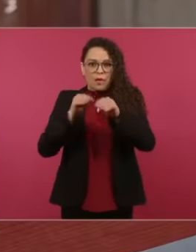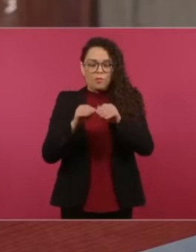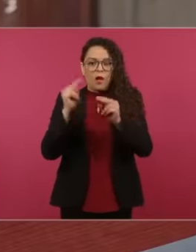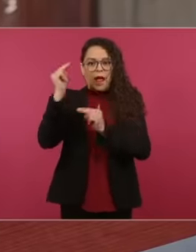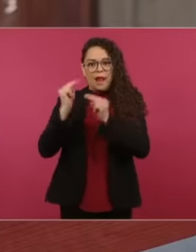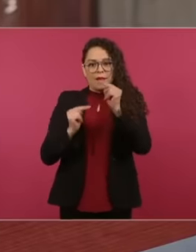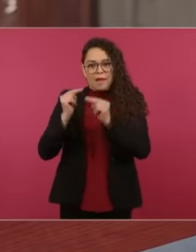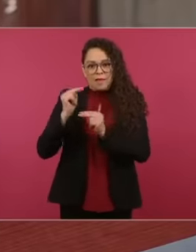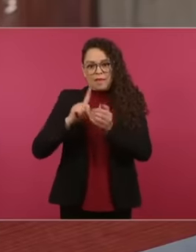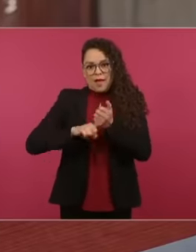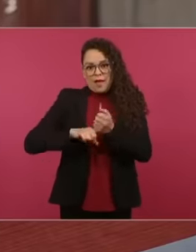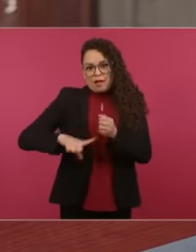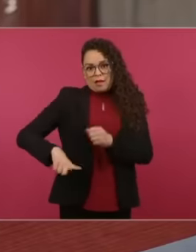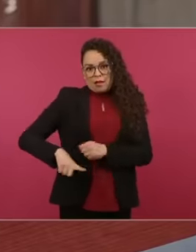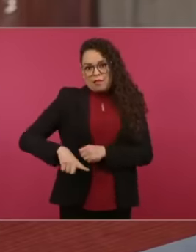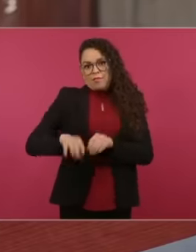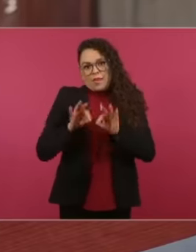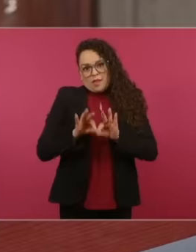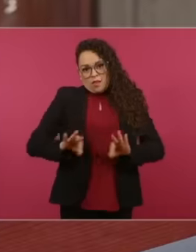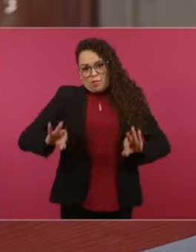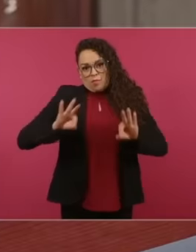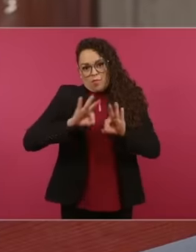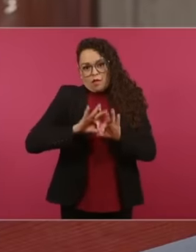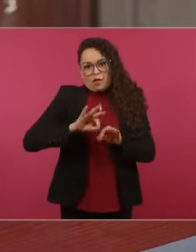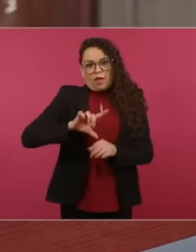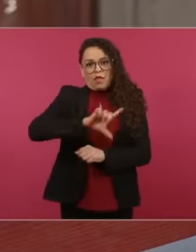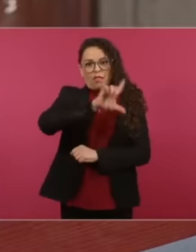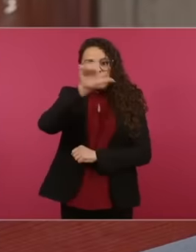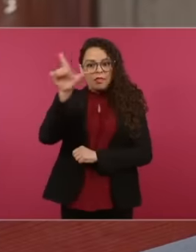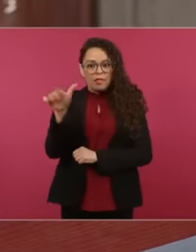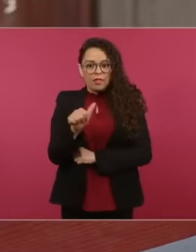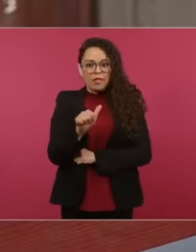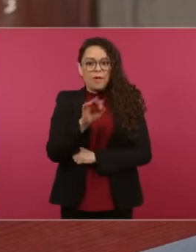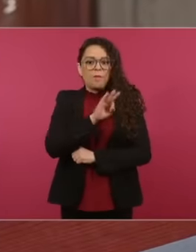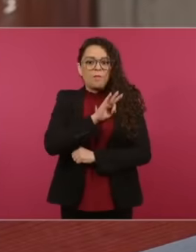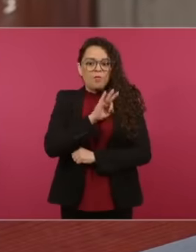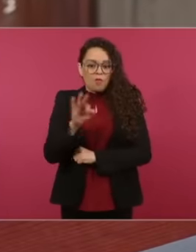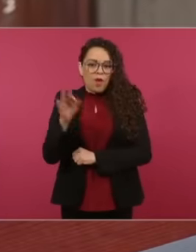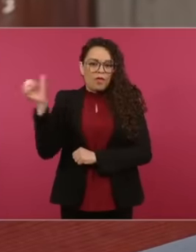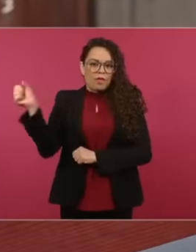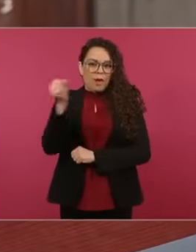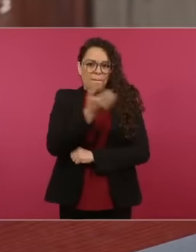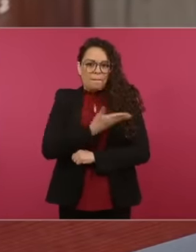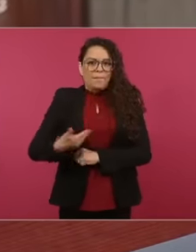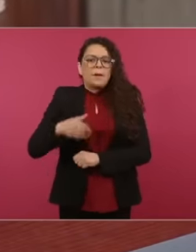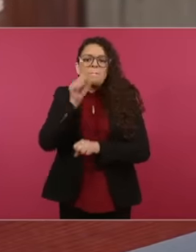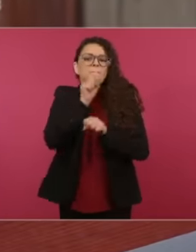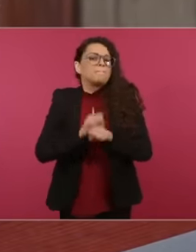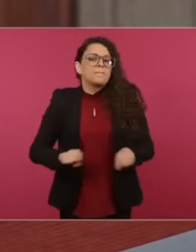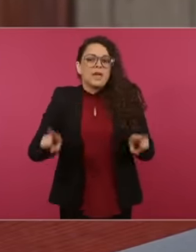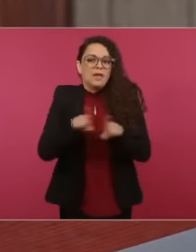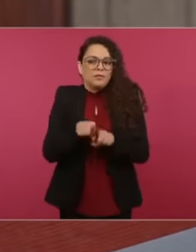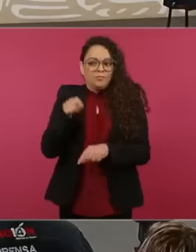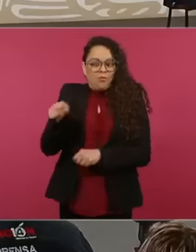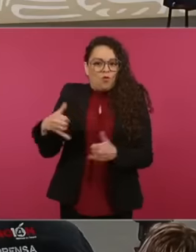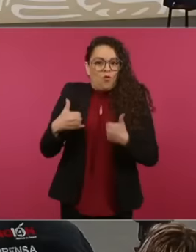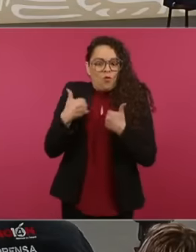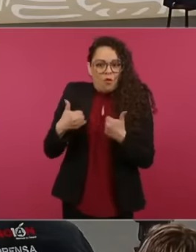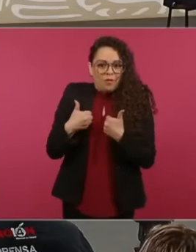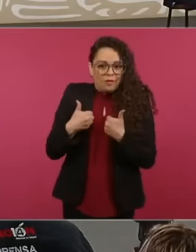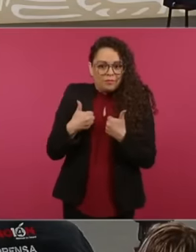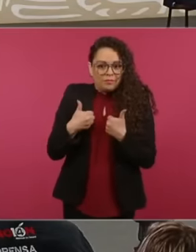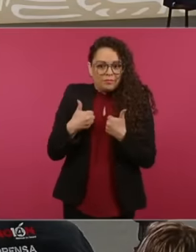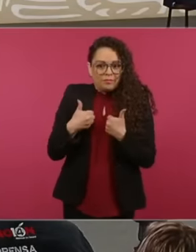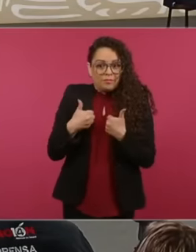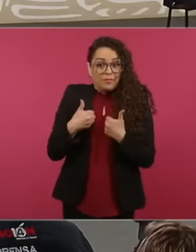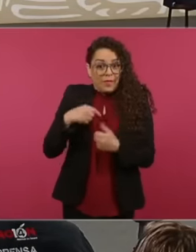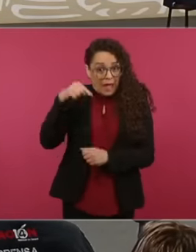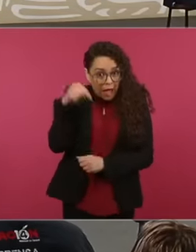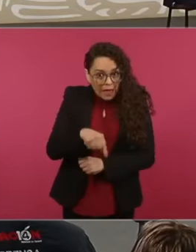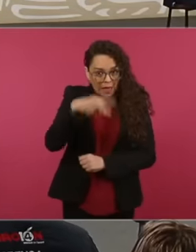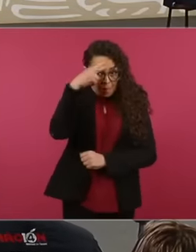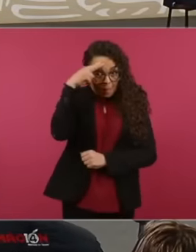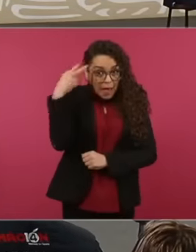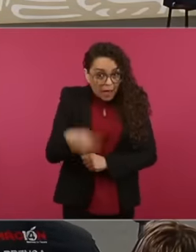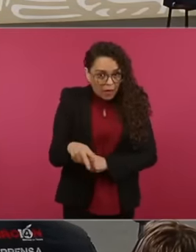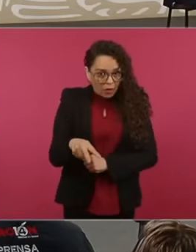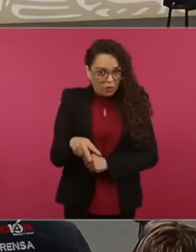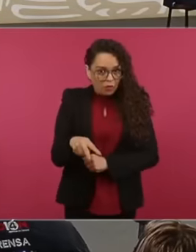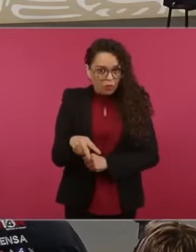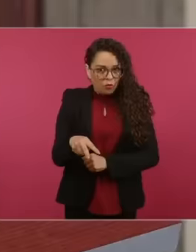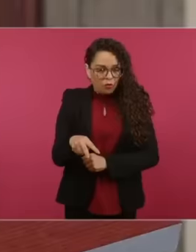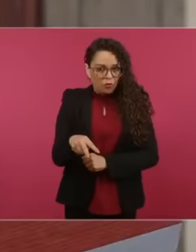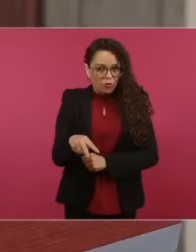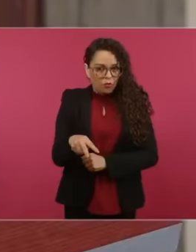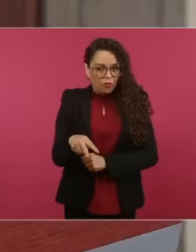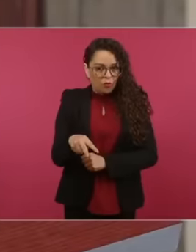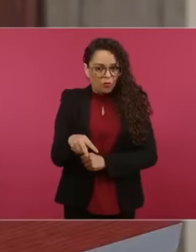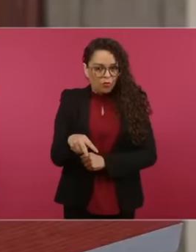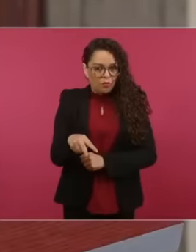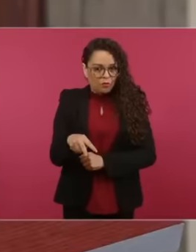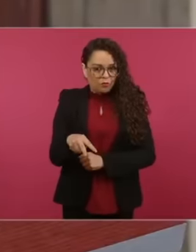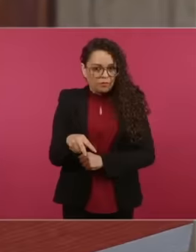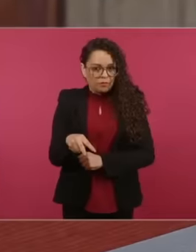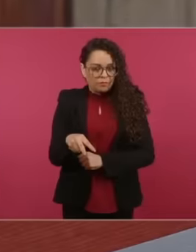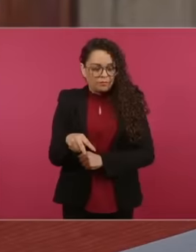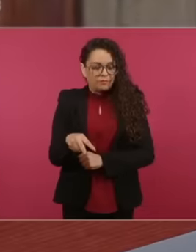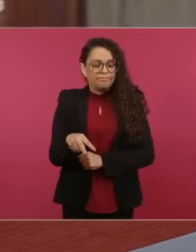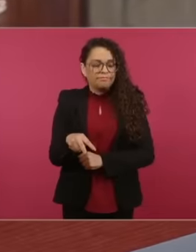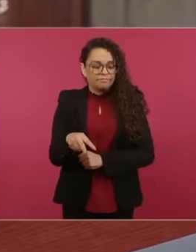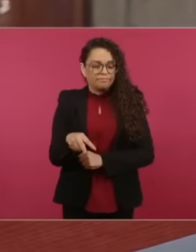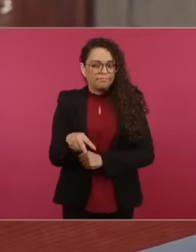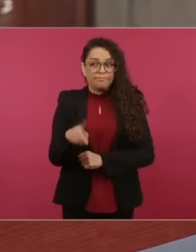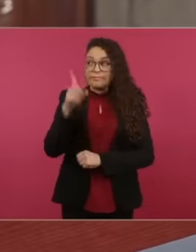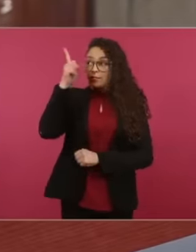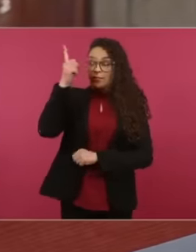take over and without the need for the United States. United, spend